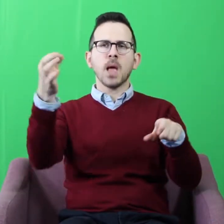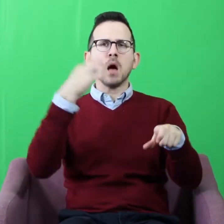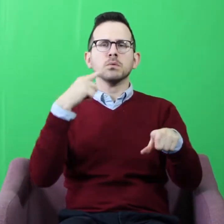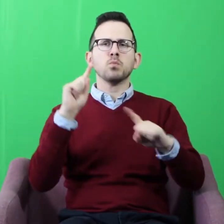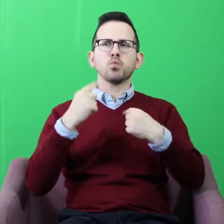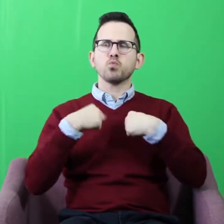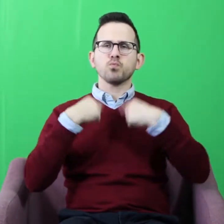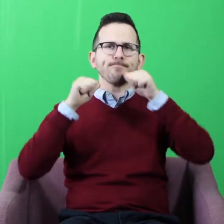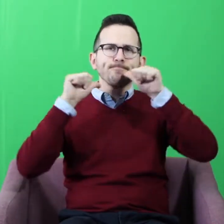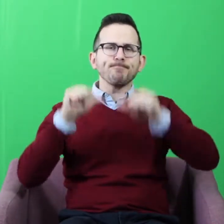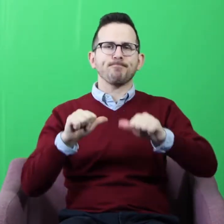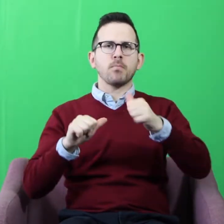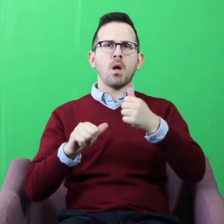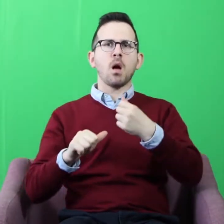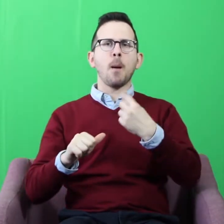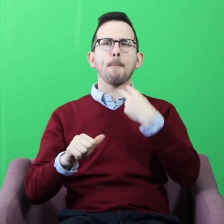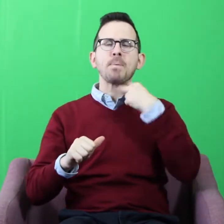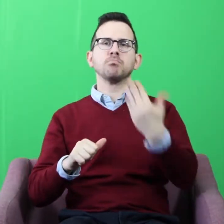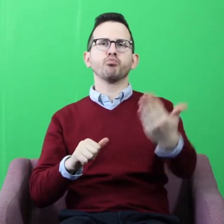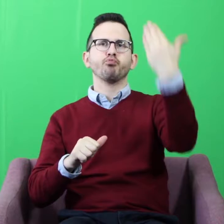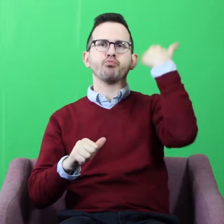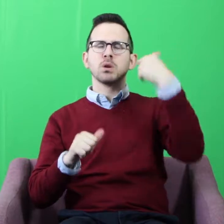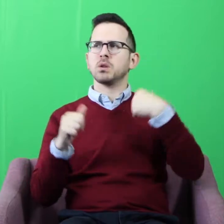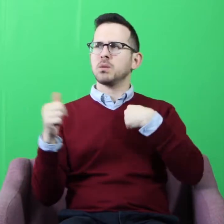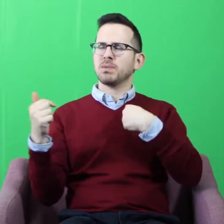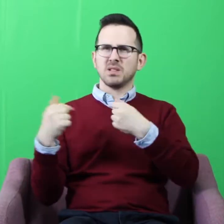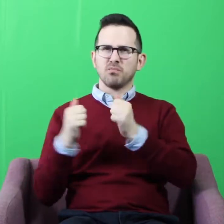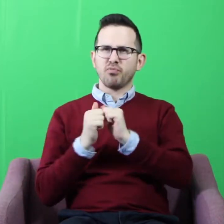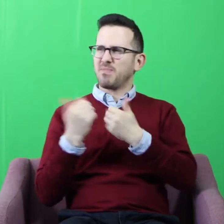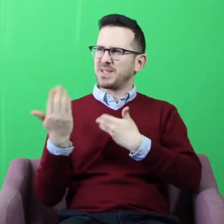They had asked us what do we really like doing the most. My brother and I realised we needed to change